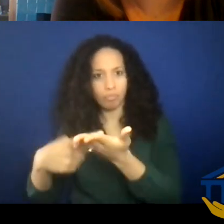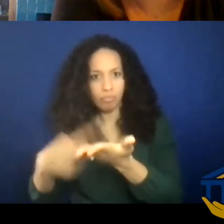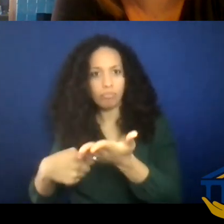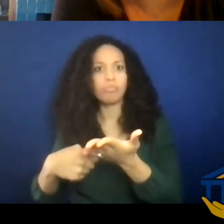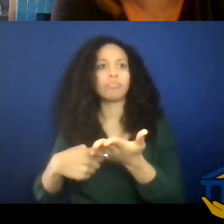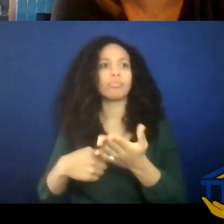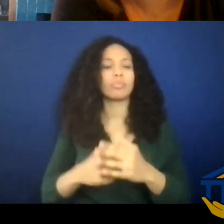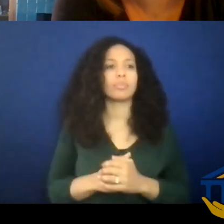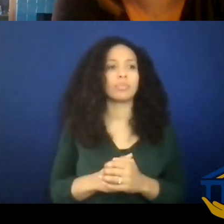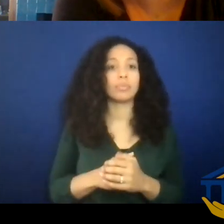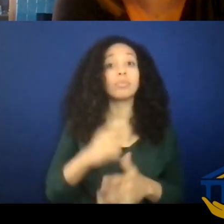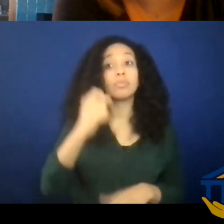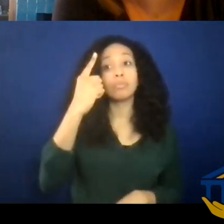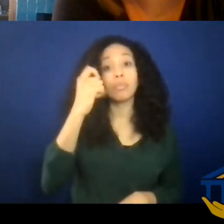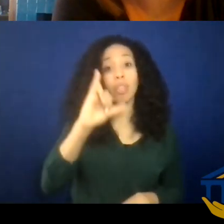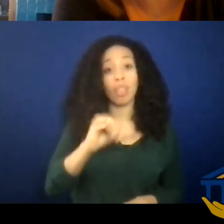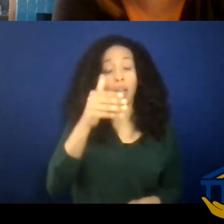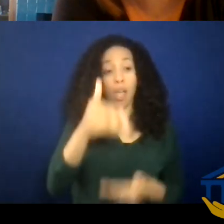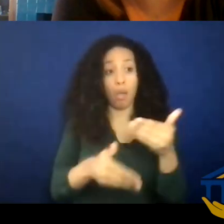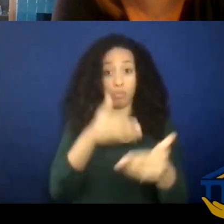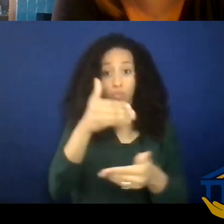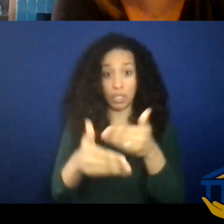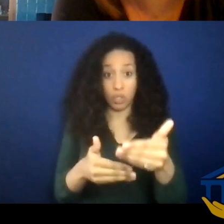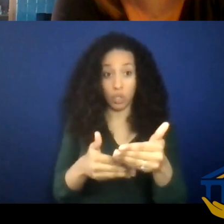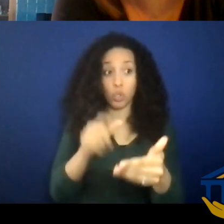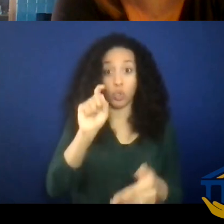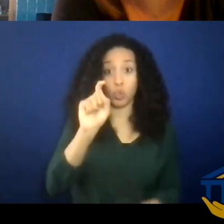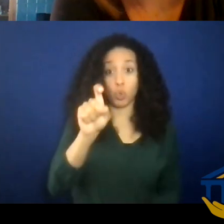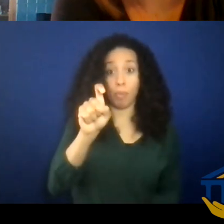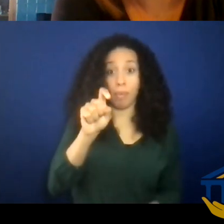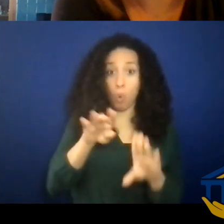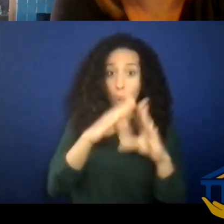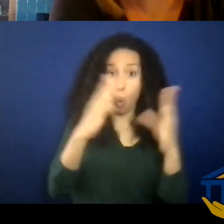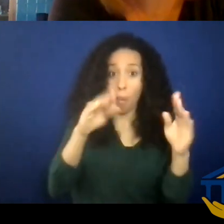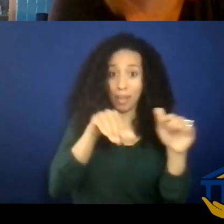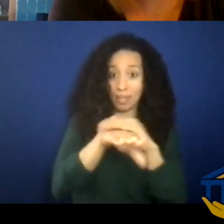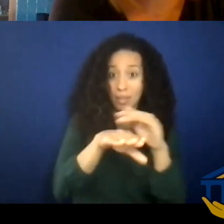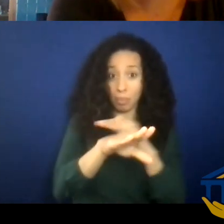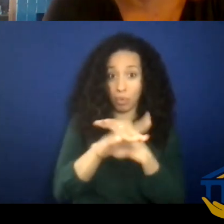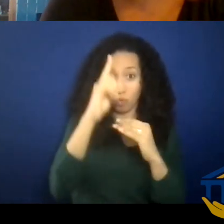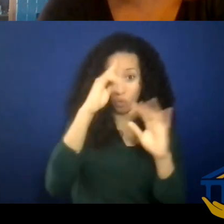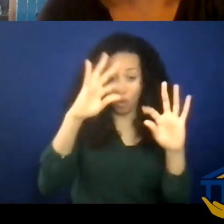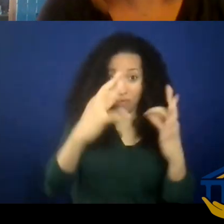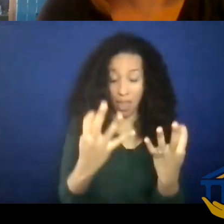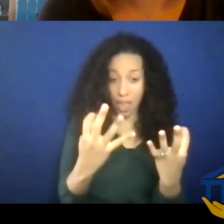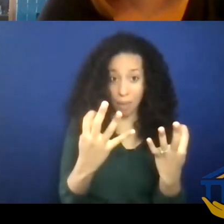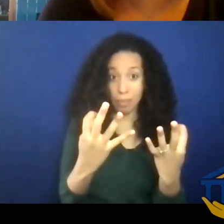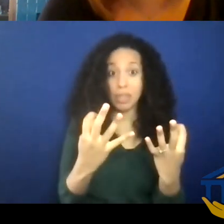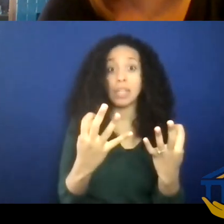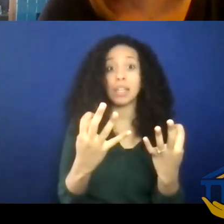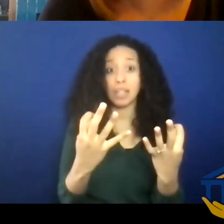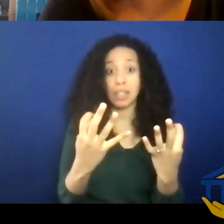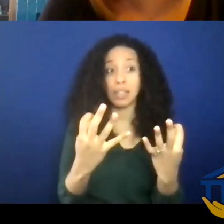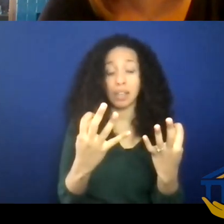a procedure that's accessible for families and families don't necessarily have to have a lawyer,